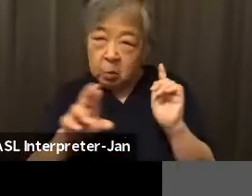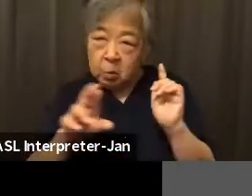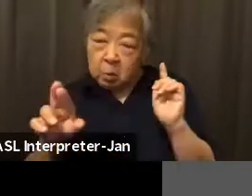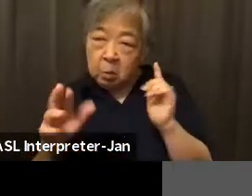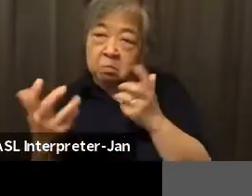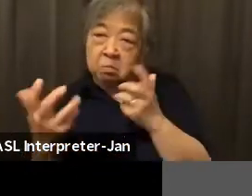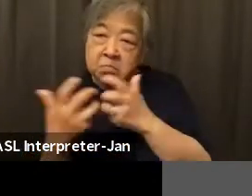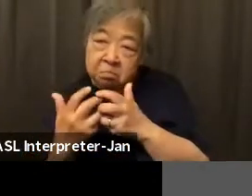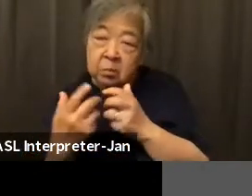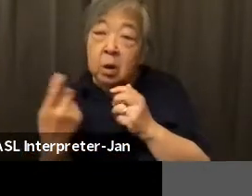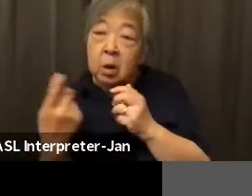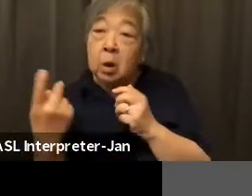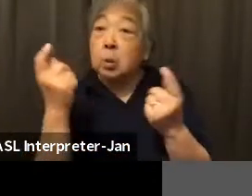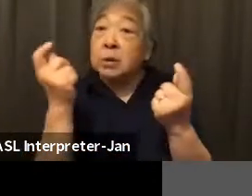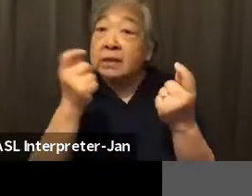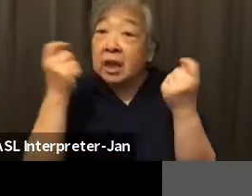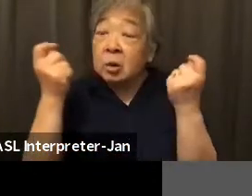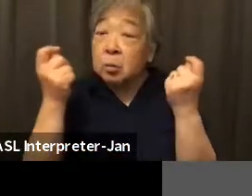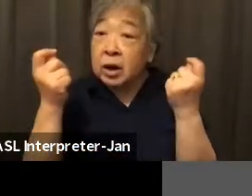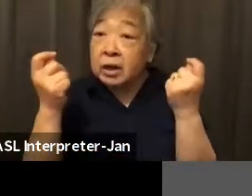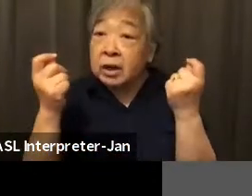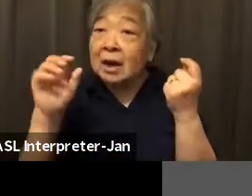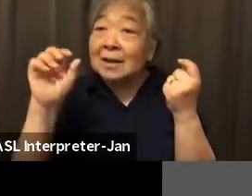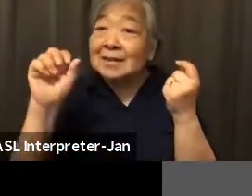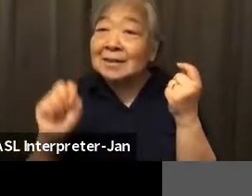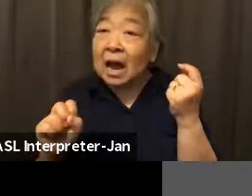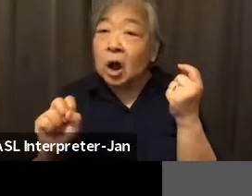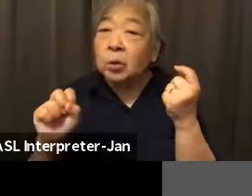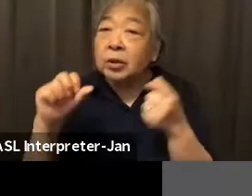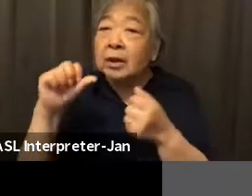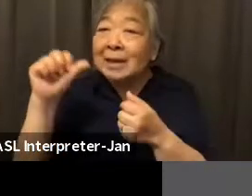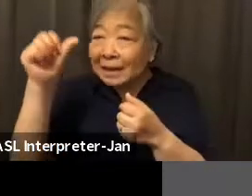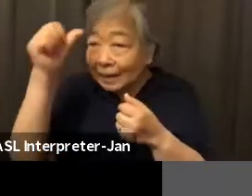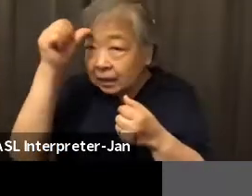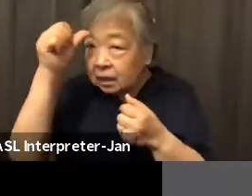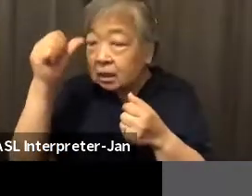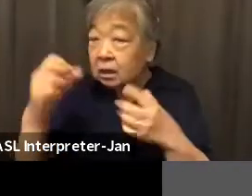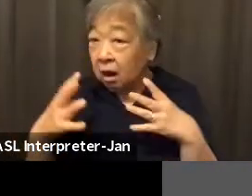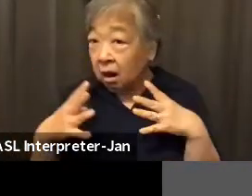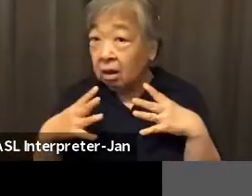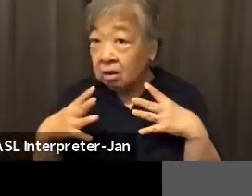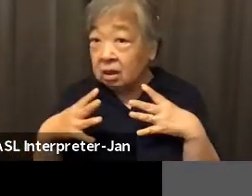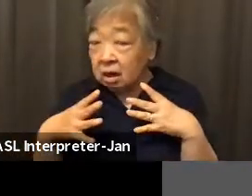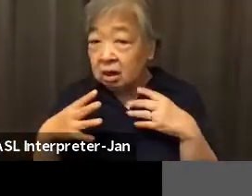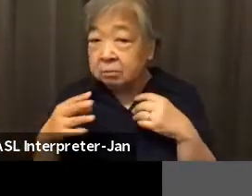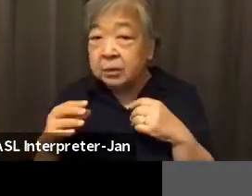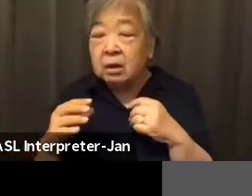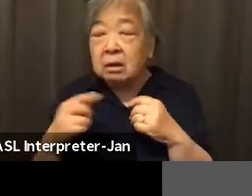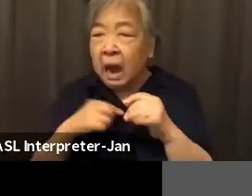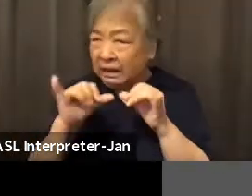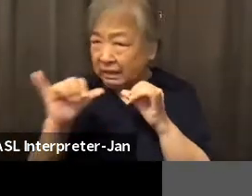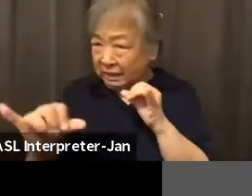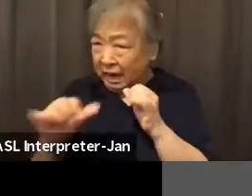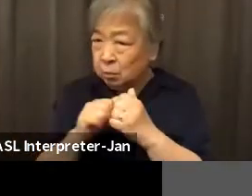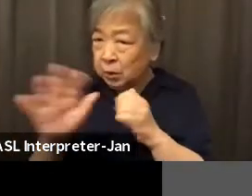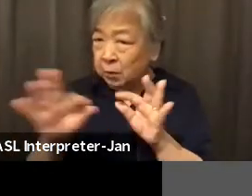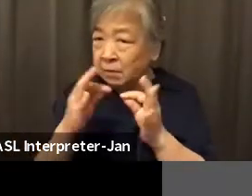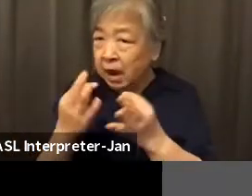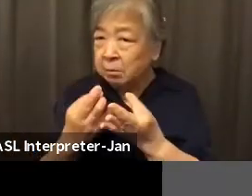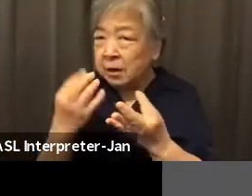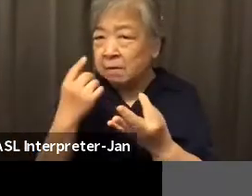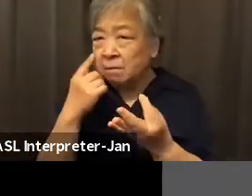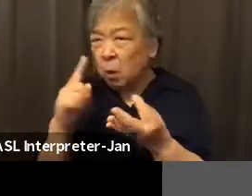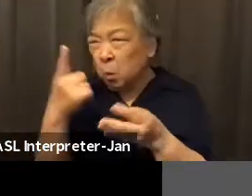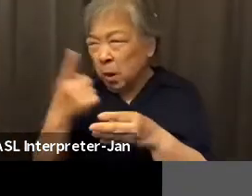Pongal, which is a South Indian holiday, and I stayed with the family for about a weekend and we